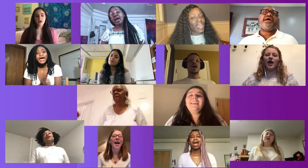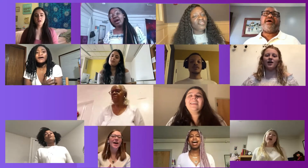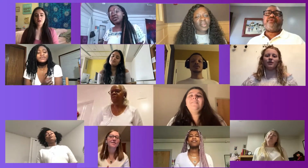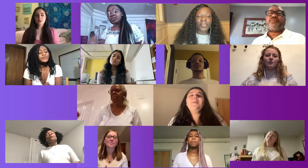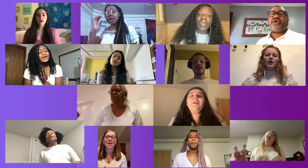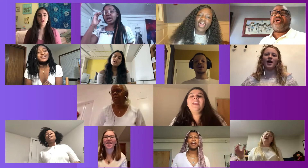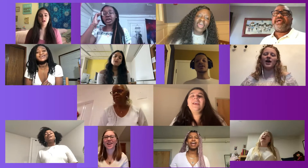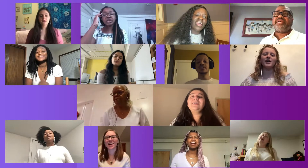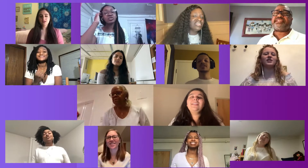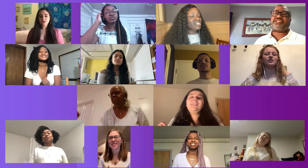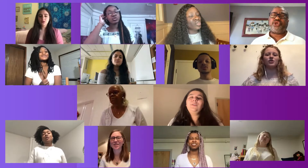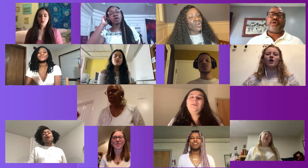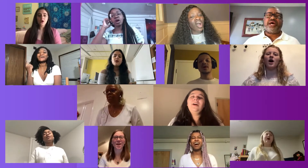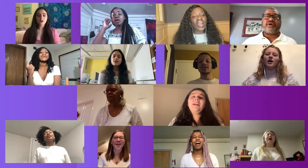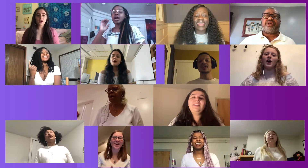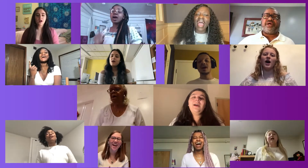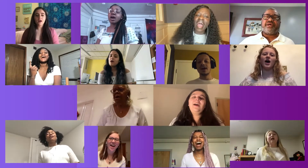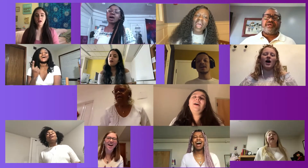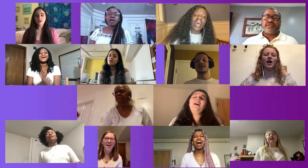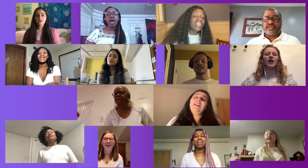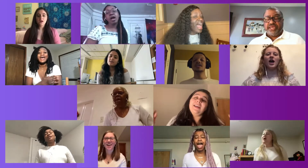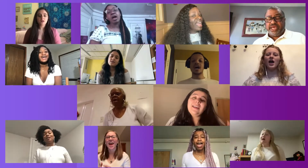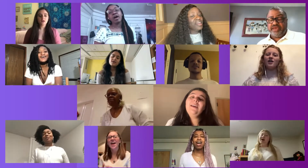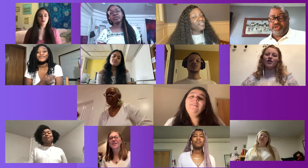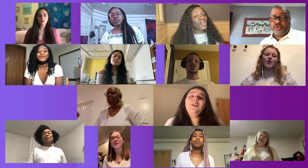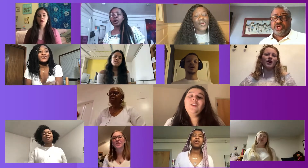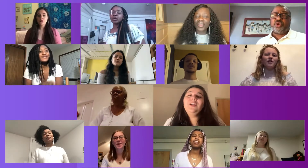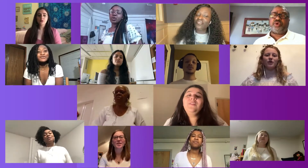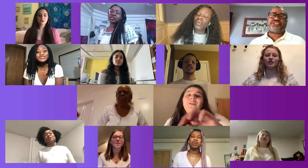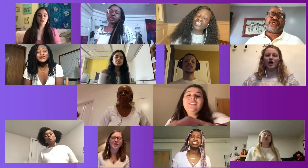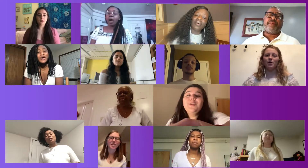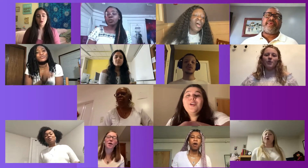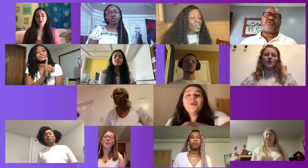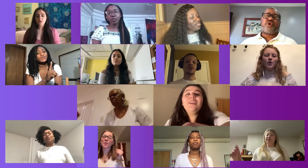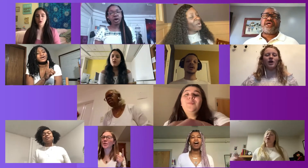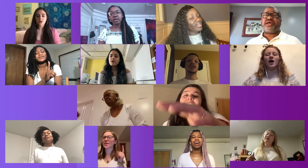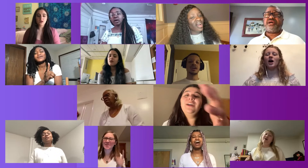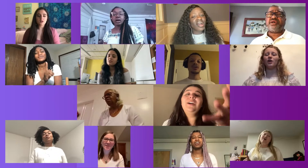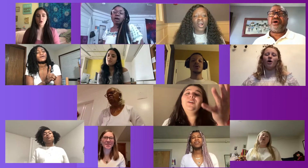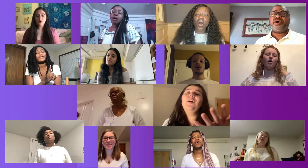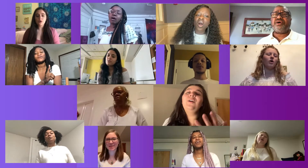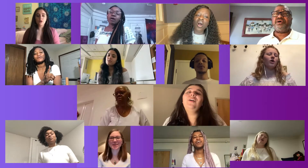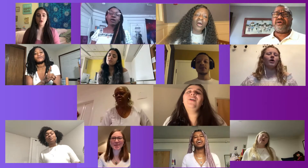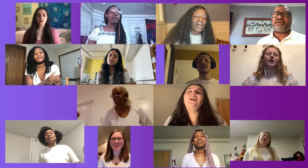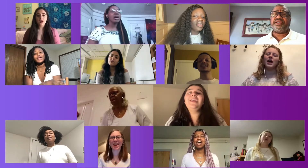Every praise is to our God Every word of worship with one accord